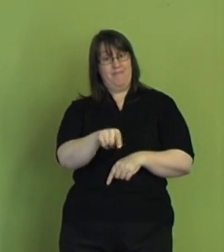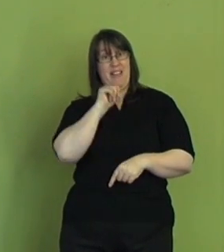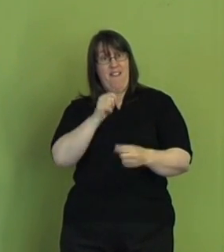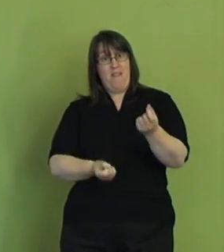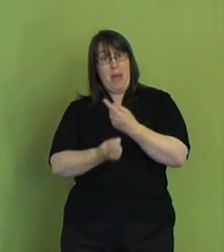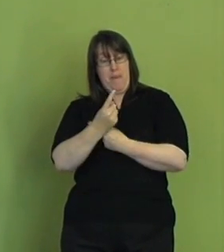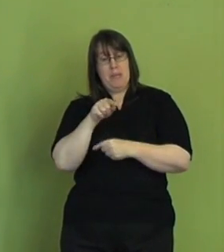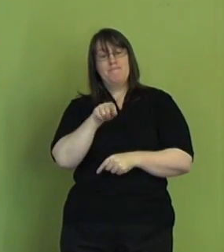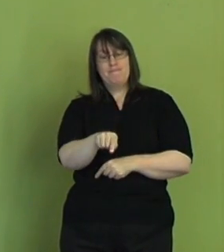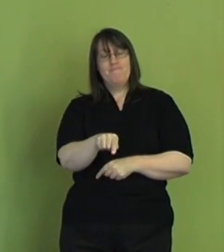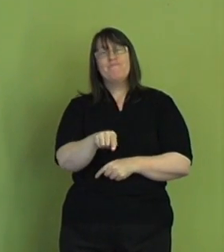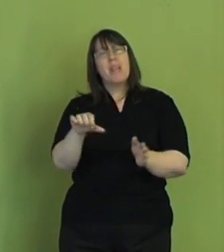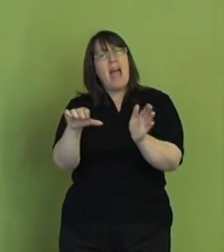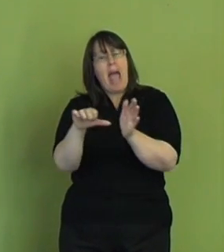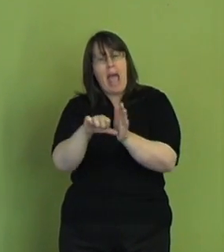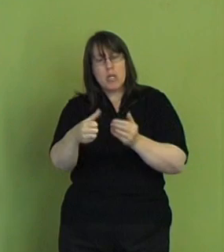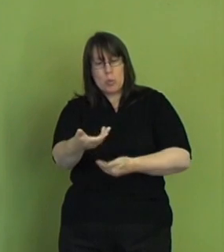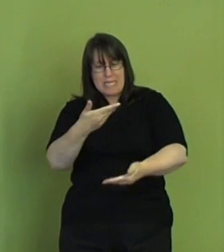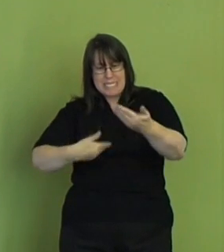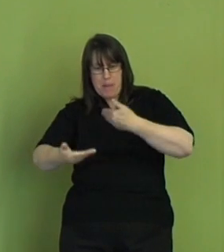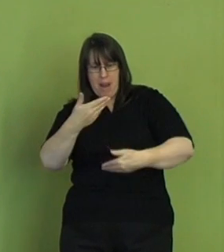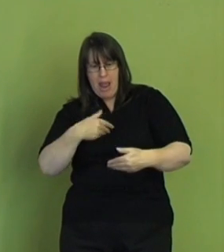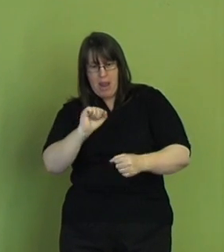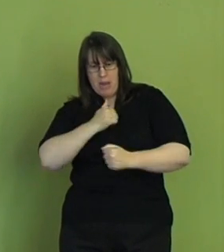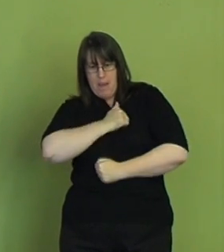to be able to explain and express their emotions.